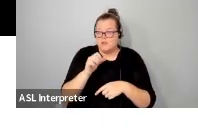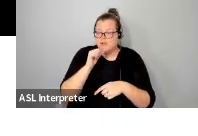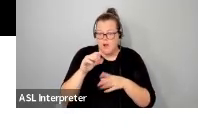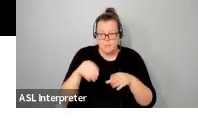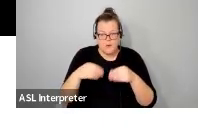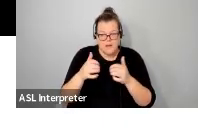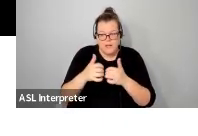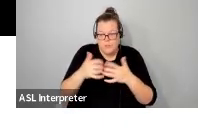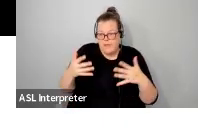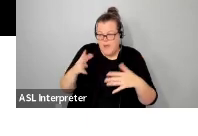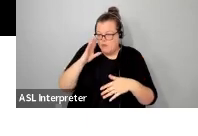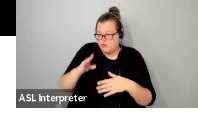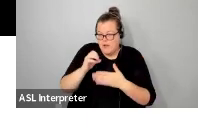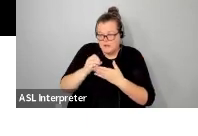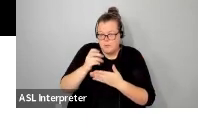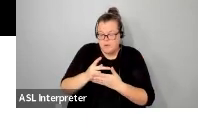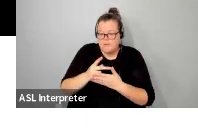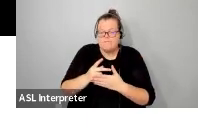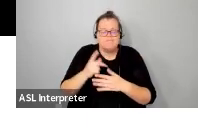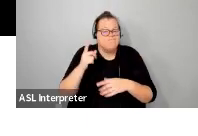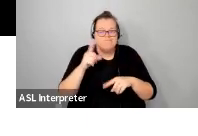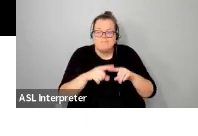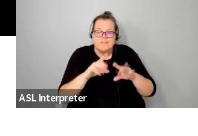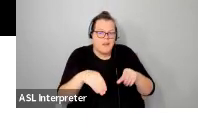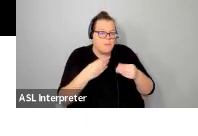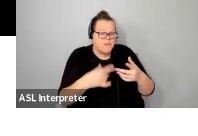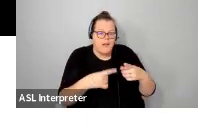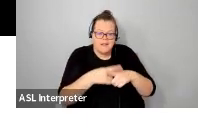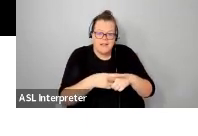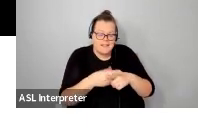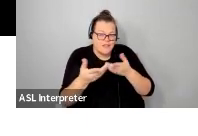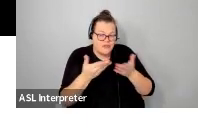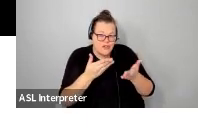That is, nobody can deliver conflicted services unless they have been approved to do so.